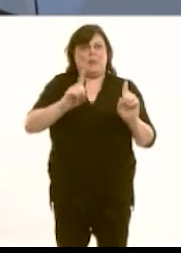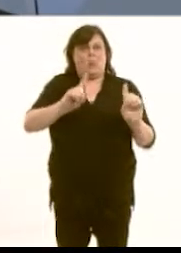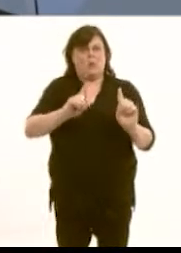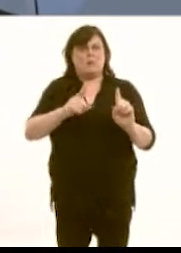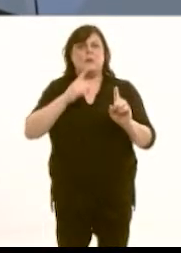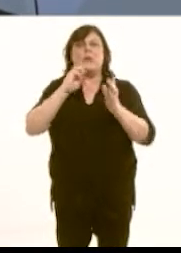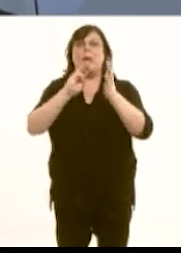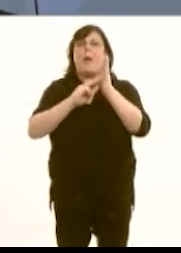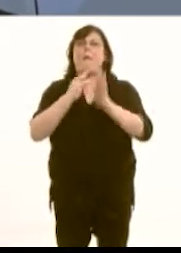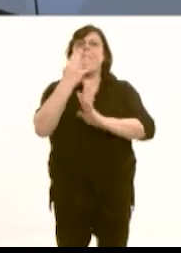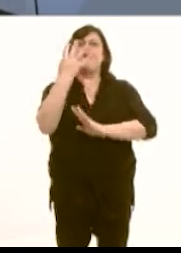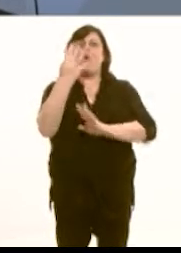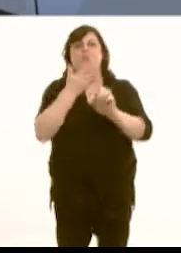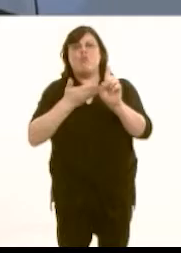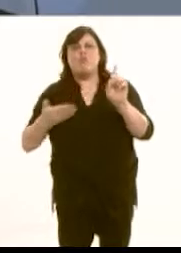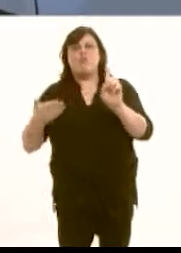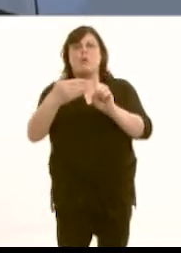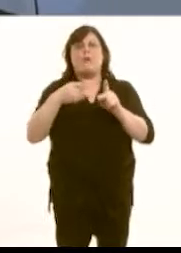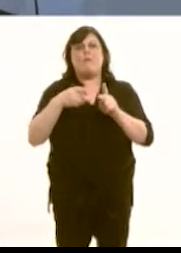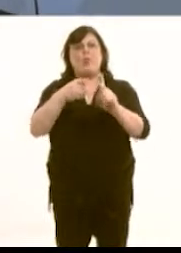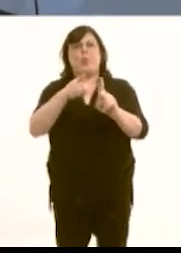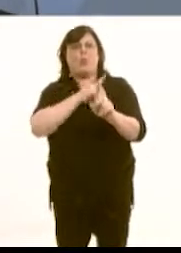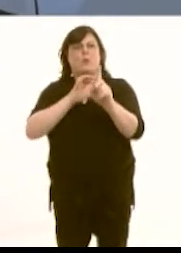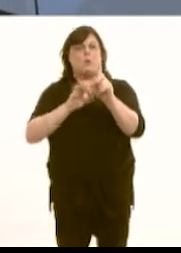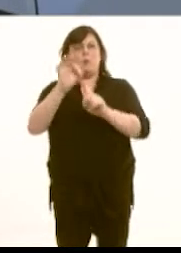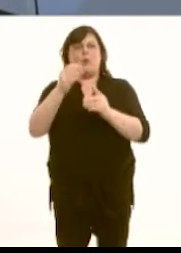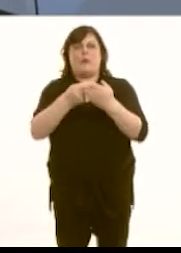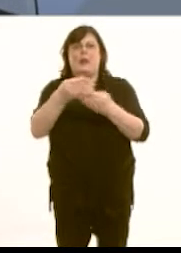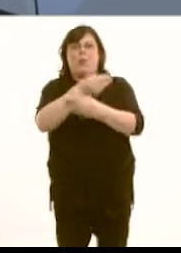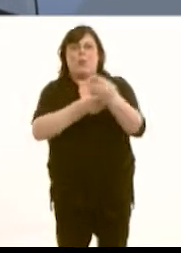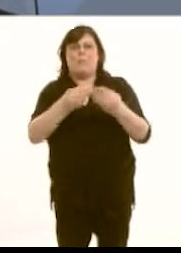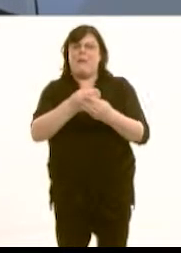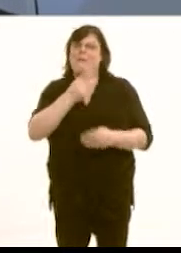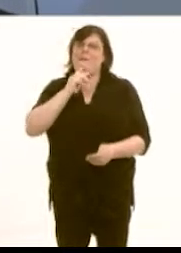Time and time again you have stood there and said it is a critical part of the infrastructure